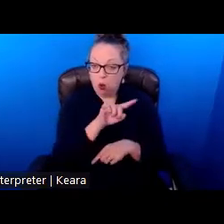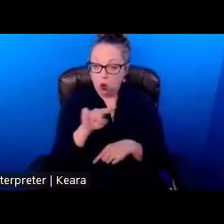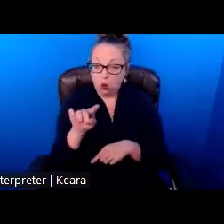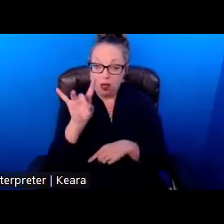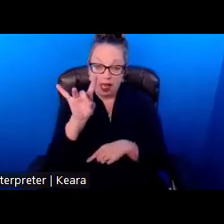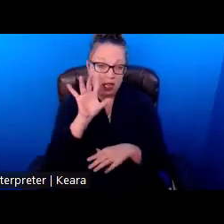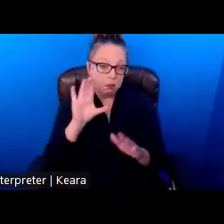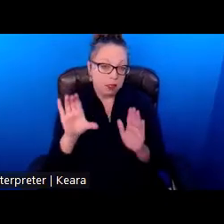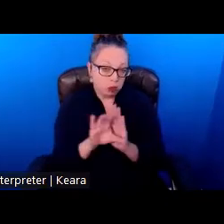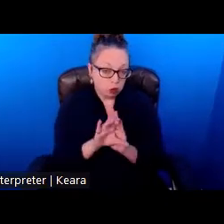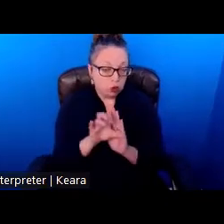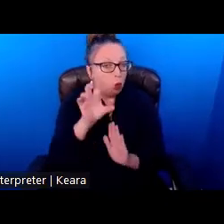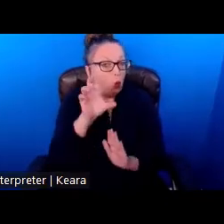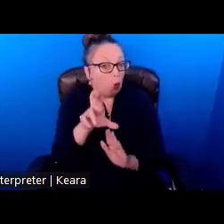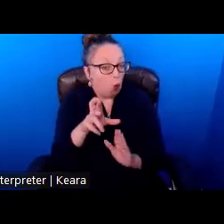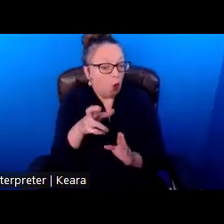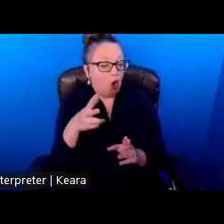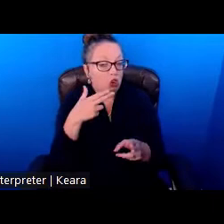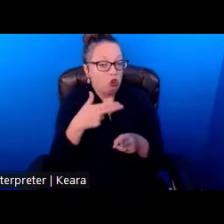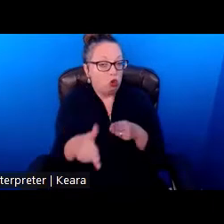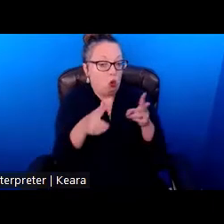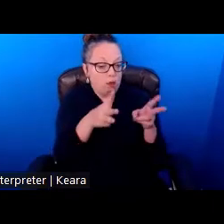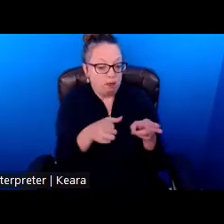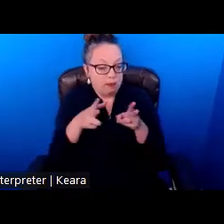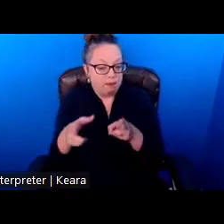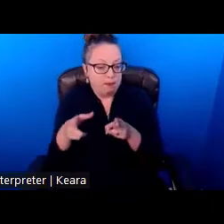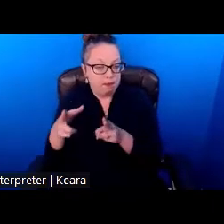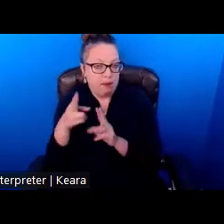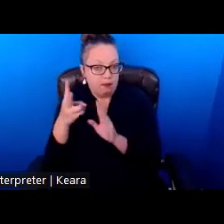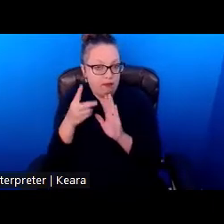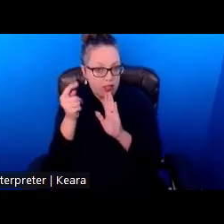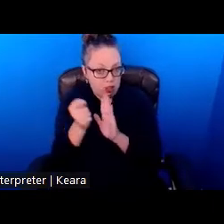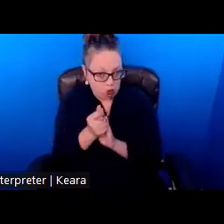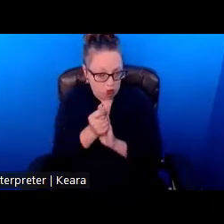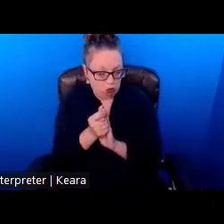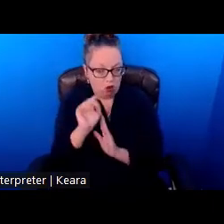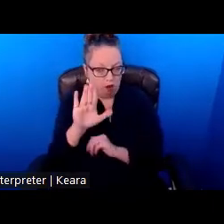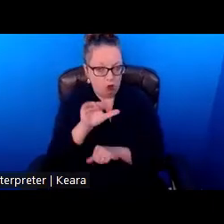video clips of their original work in the online application: